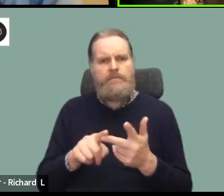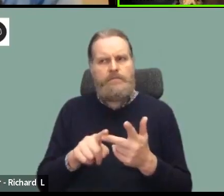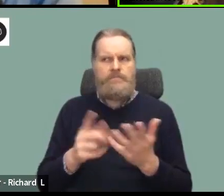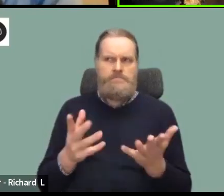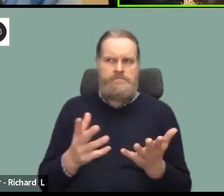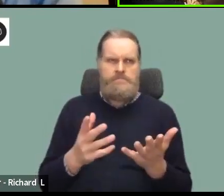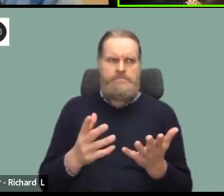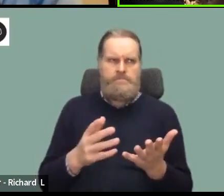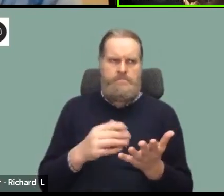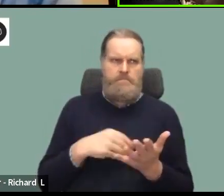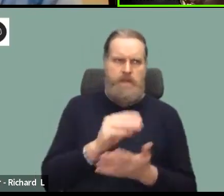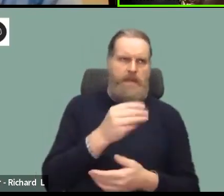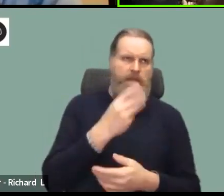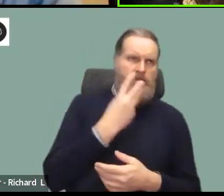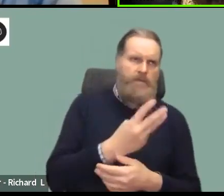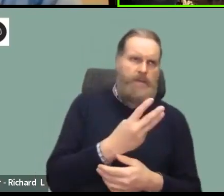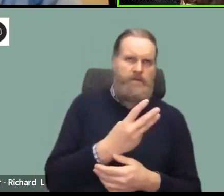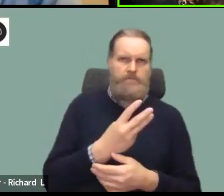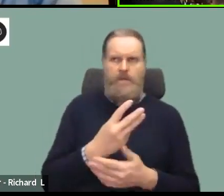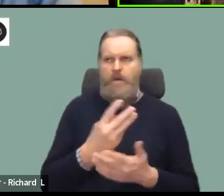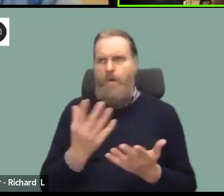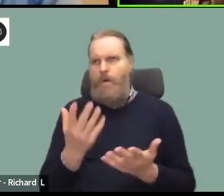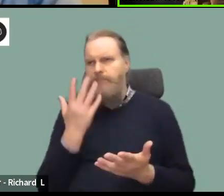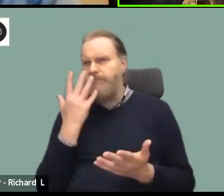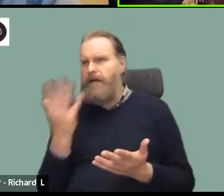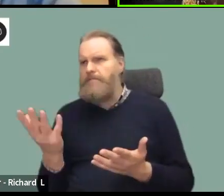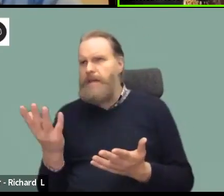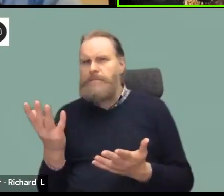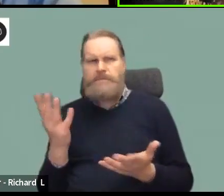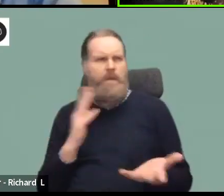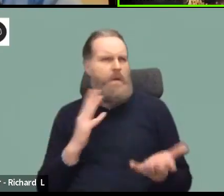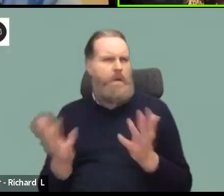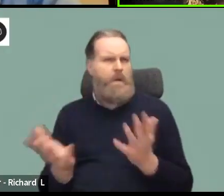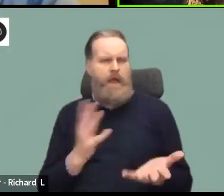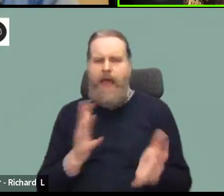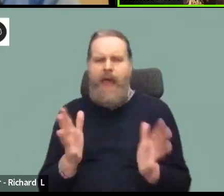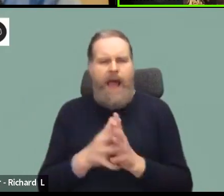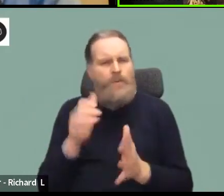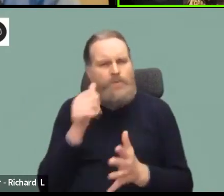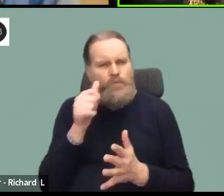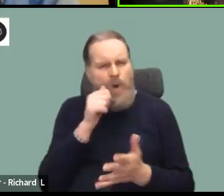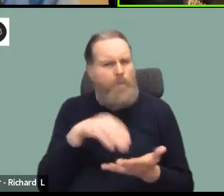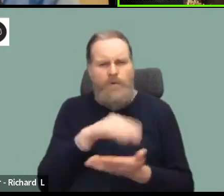three pounds because. ecome five pounds a month and ecome five pounds a month, and obviously that's not what we're saying.